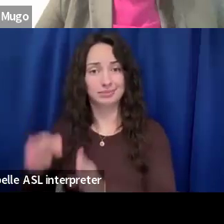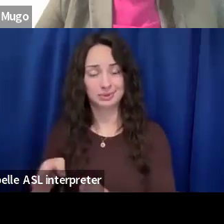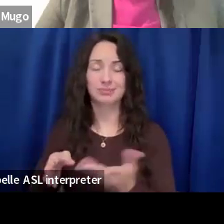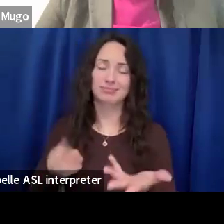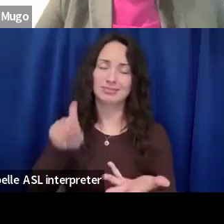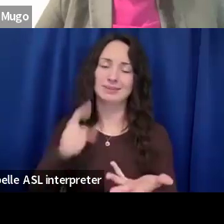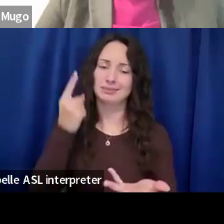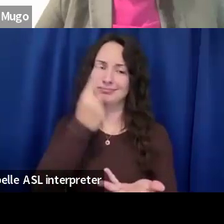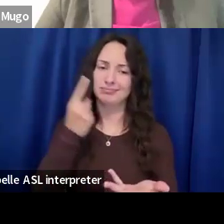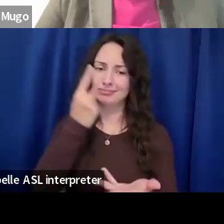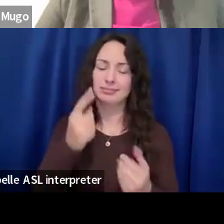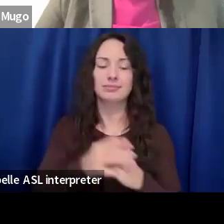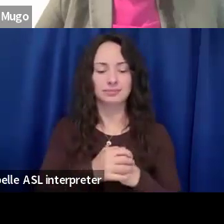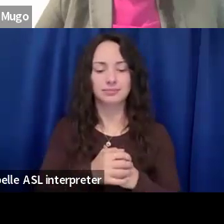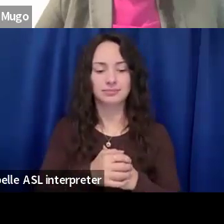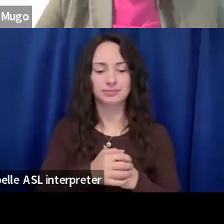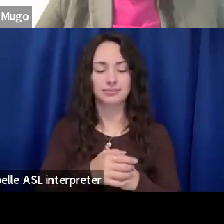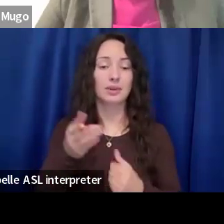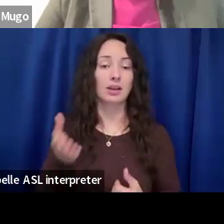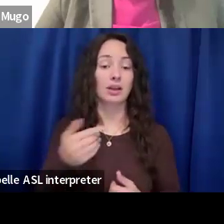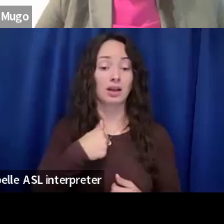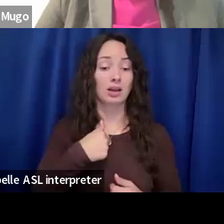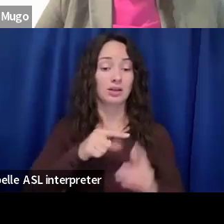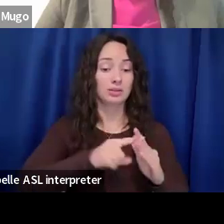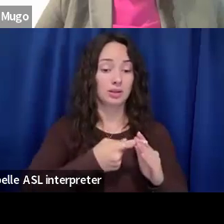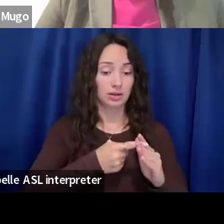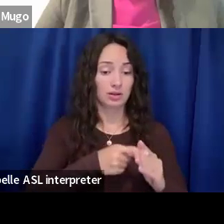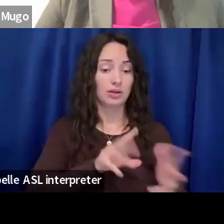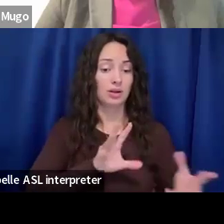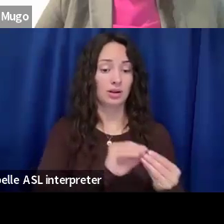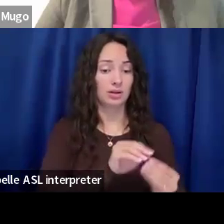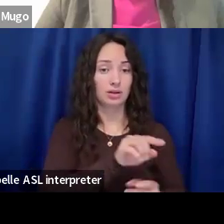with -- in my case I started with 73 and I had 90 graduated early and I still have